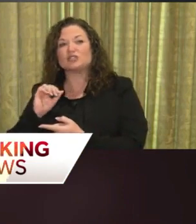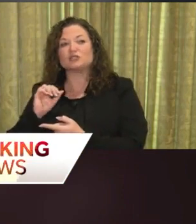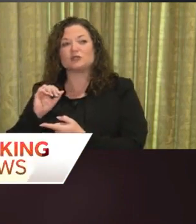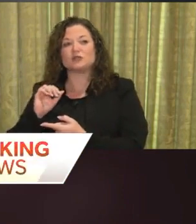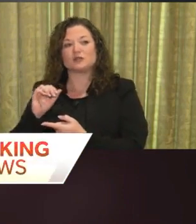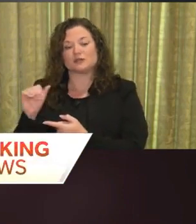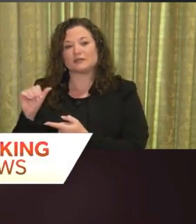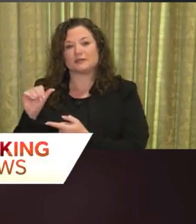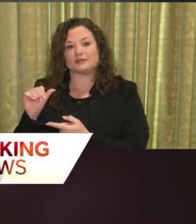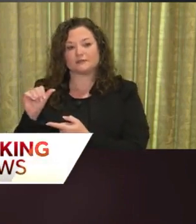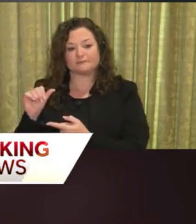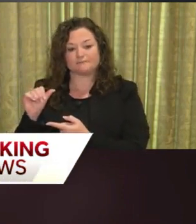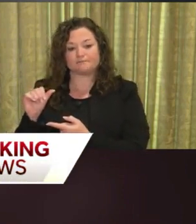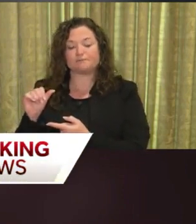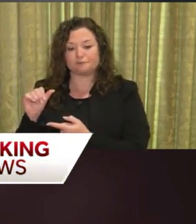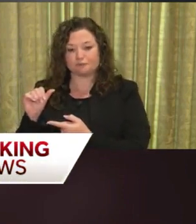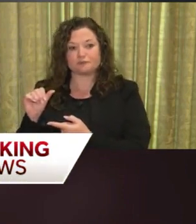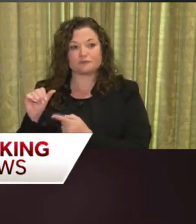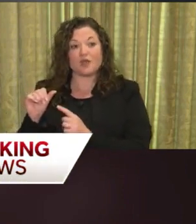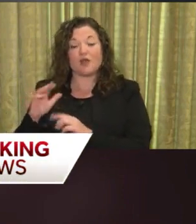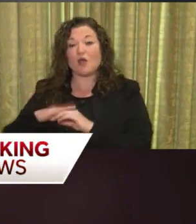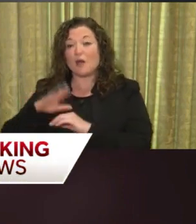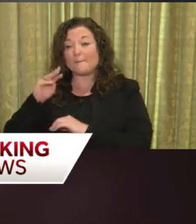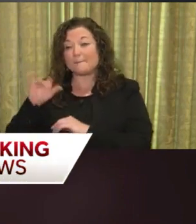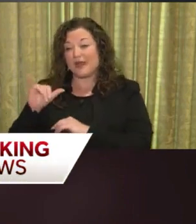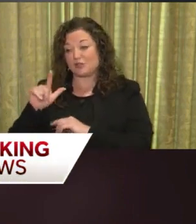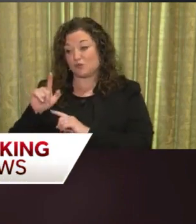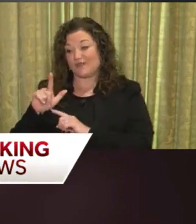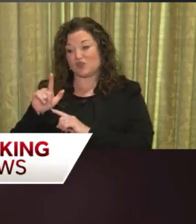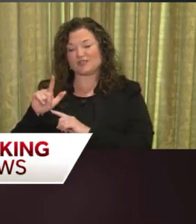HOSME INTO OUR ELDERLY POPULATIONS AND IT GRADULYAL